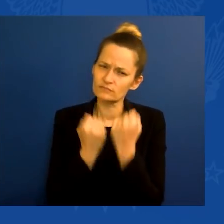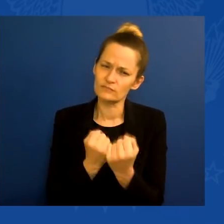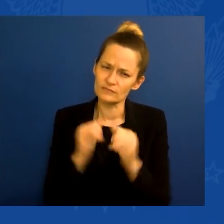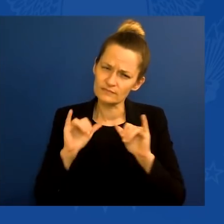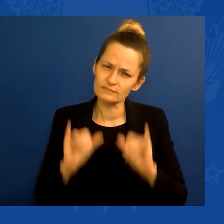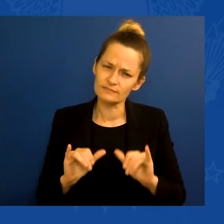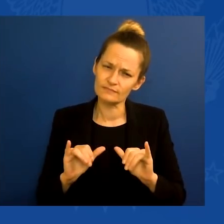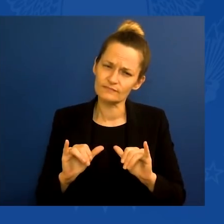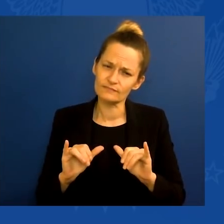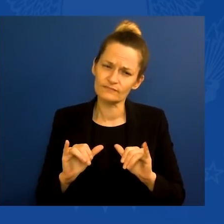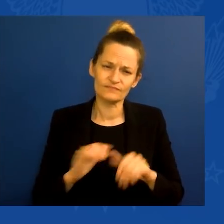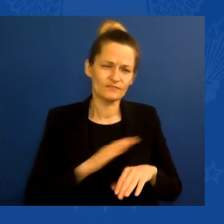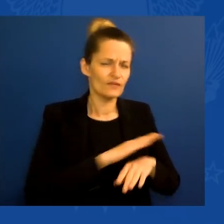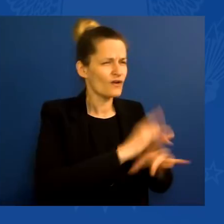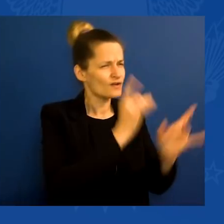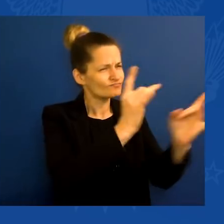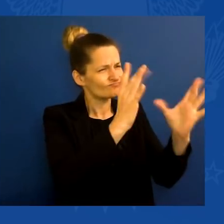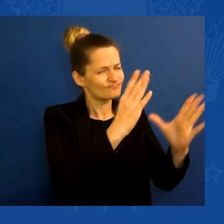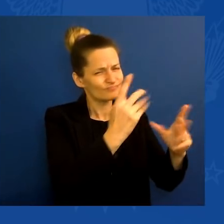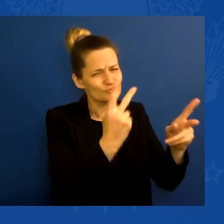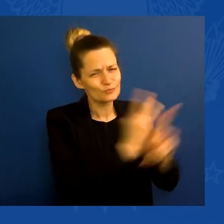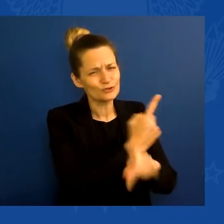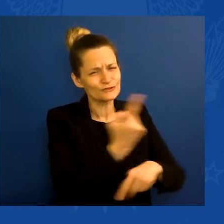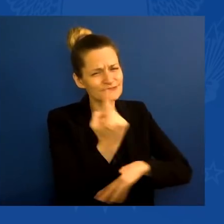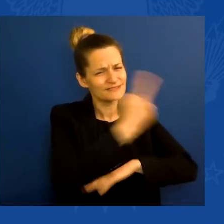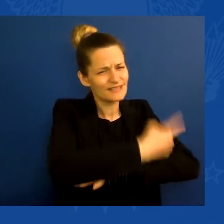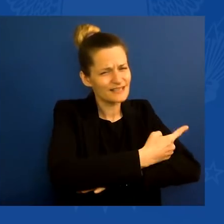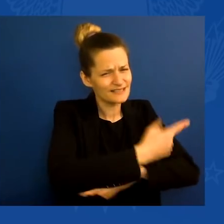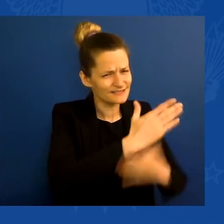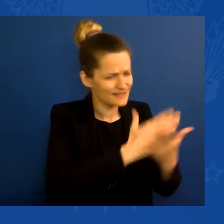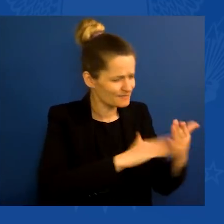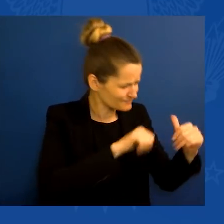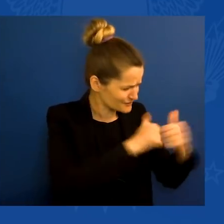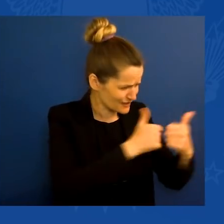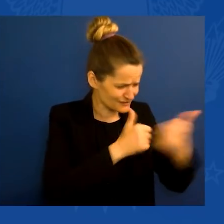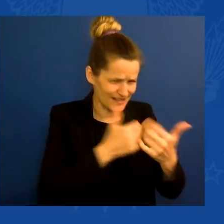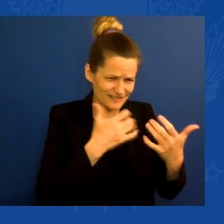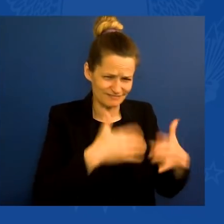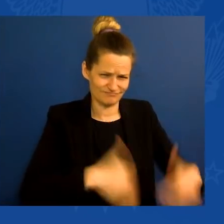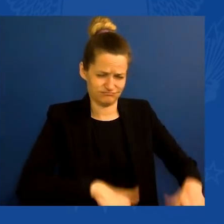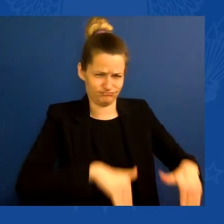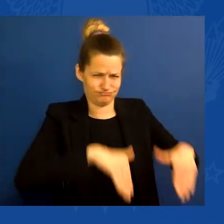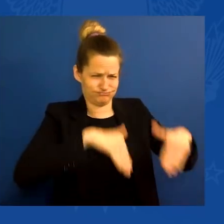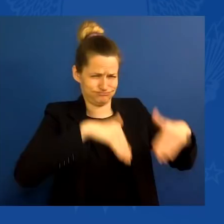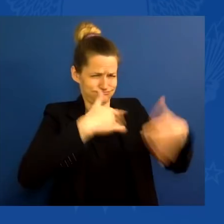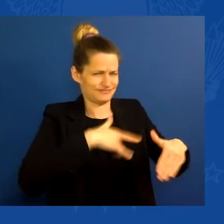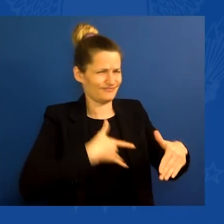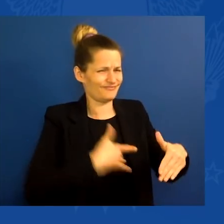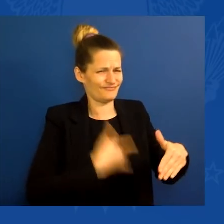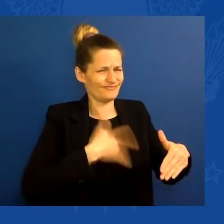the thin blue line may bend at times, but it's never broken. For we are from America's first responders, and it is not in our DNA